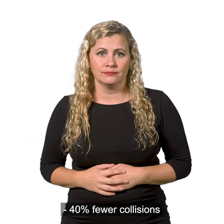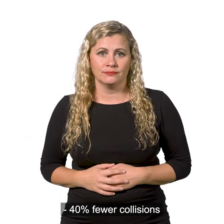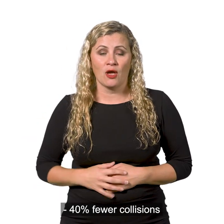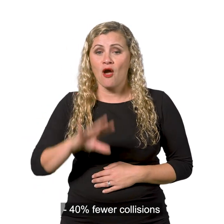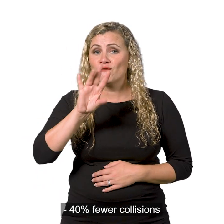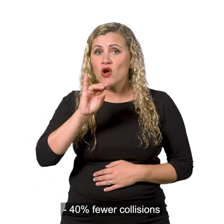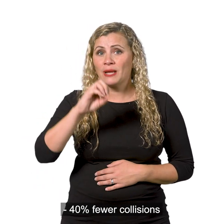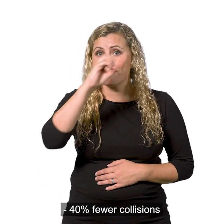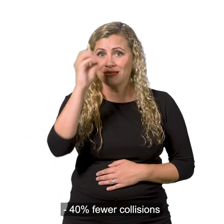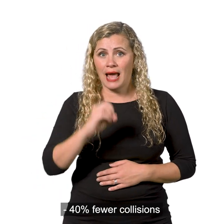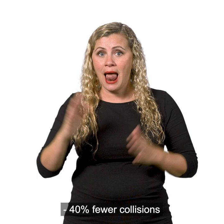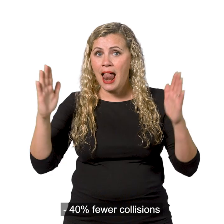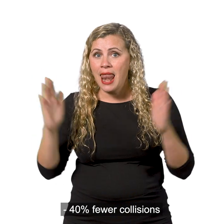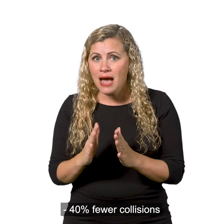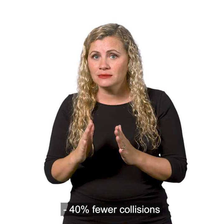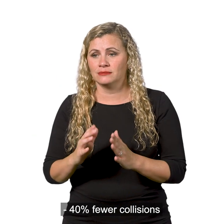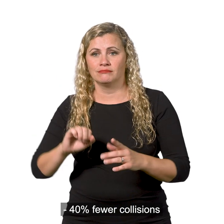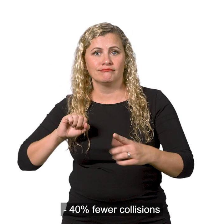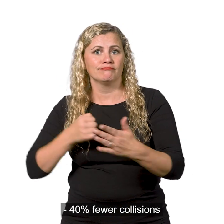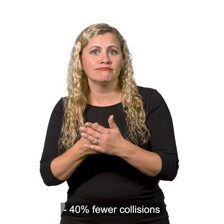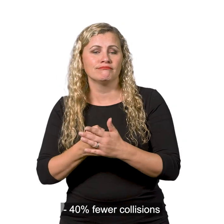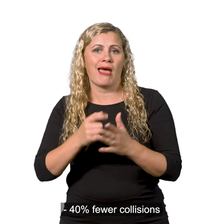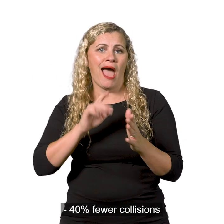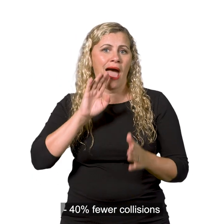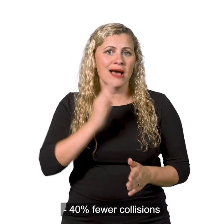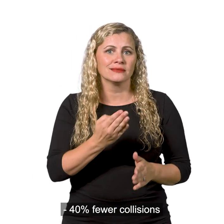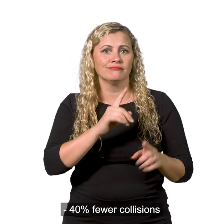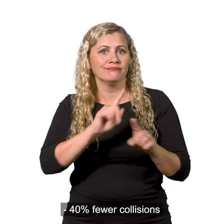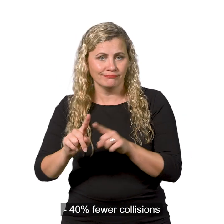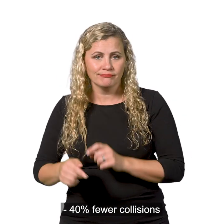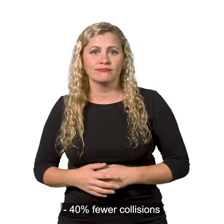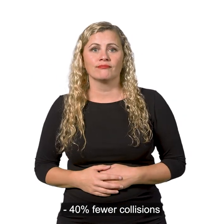40% fewer collisions